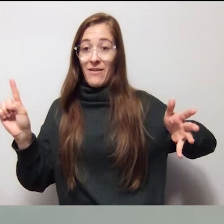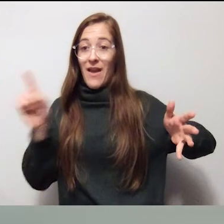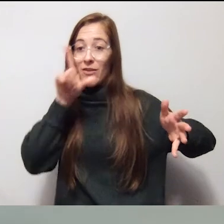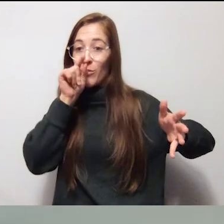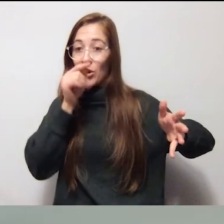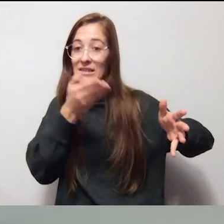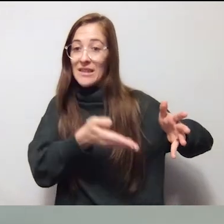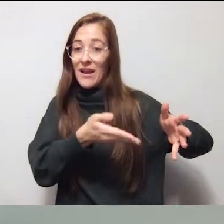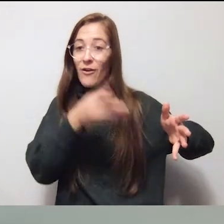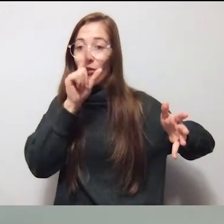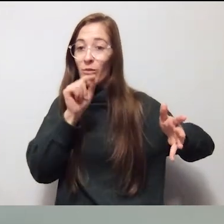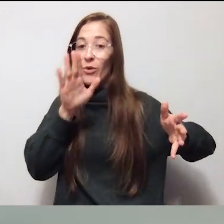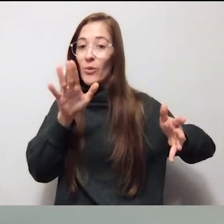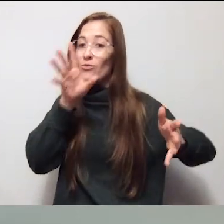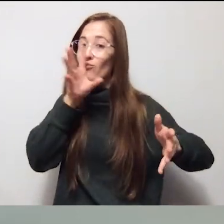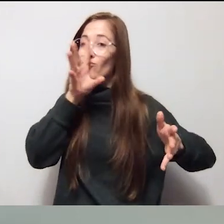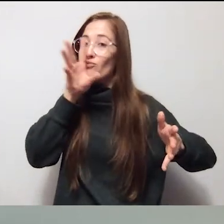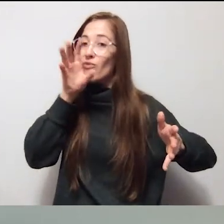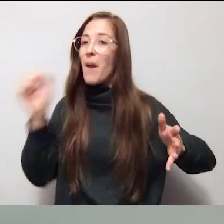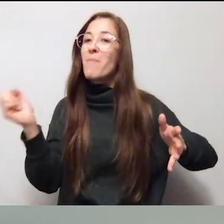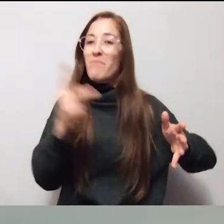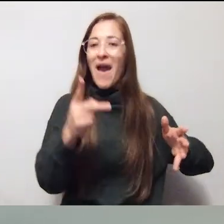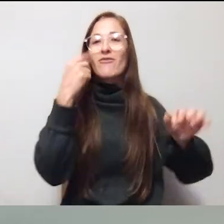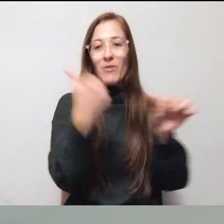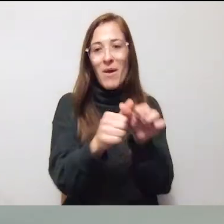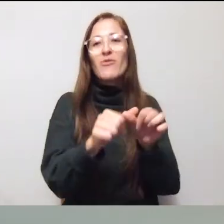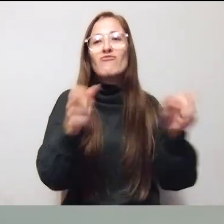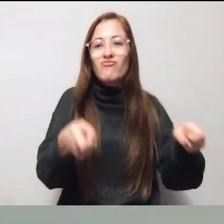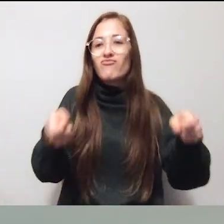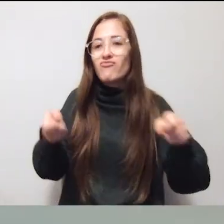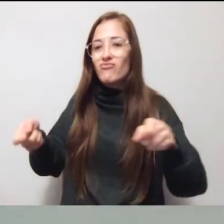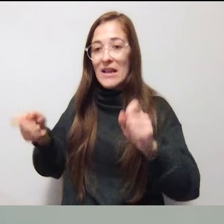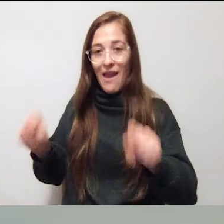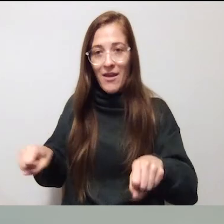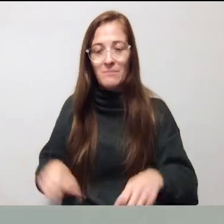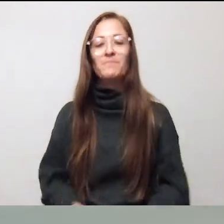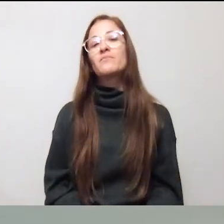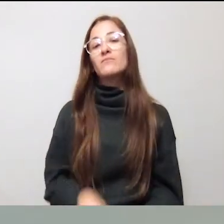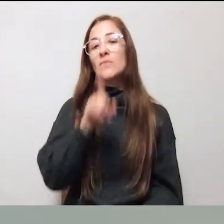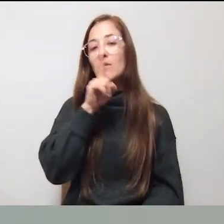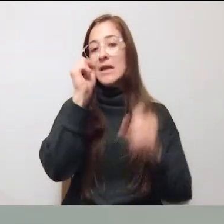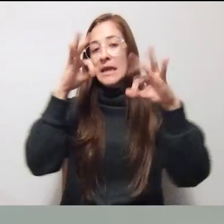the bird will actually talk to you. so you go back and get your walker. So really, really amazing technologies that we've utilized.